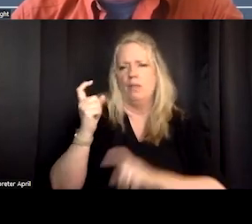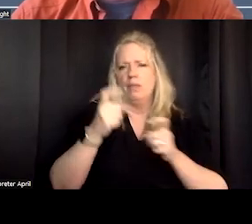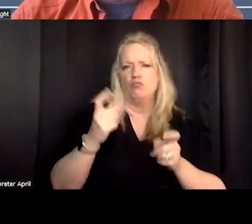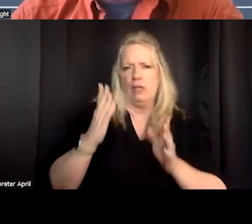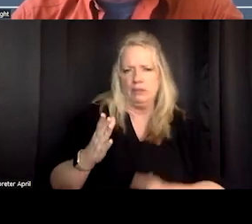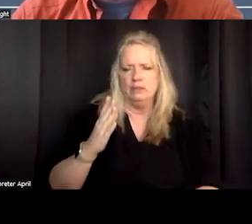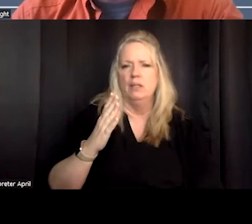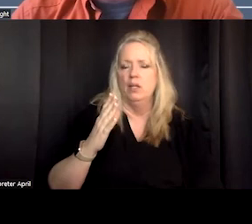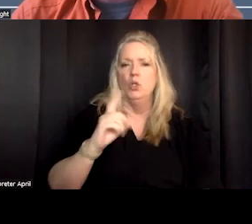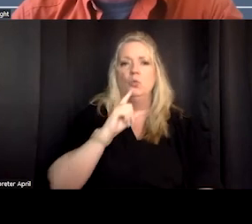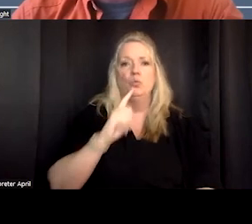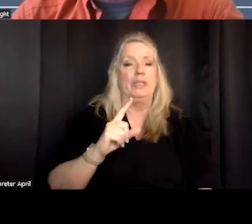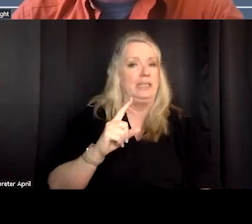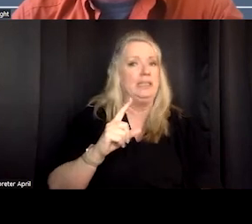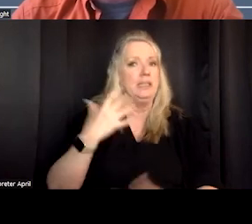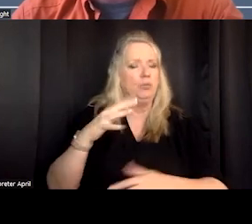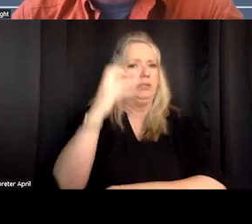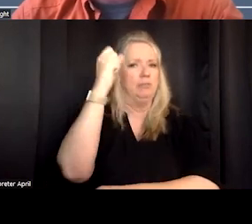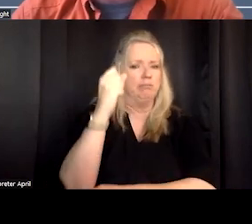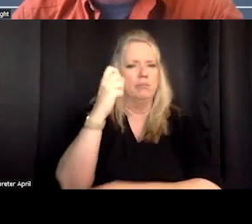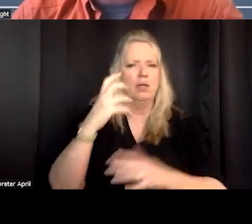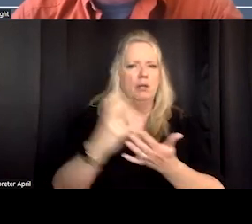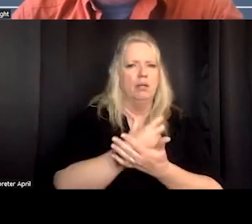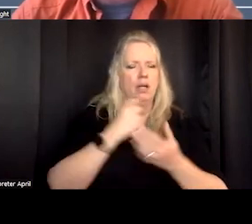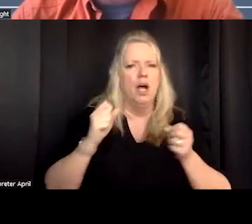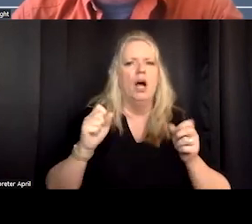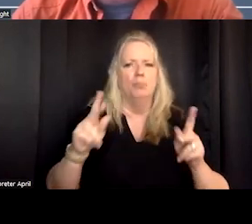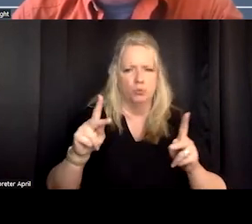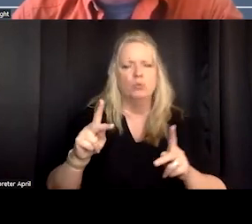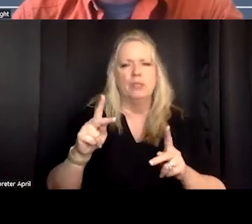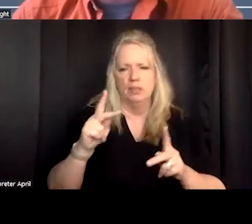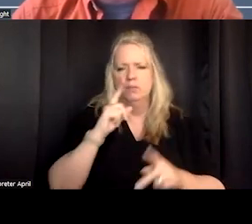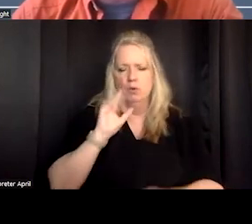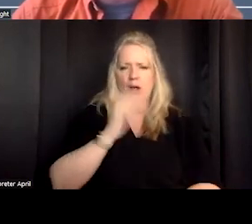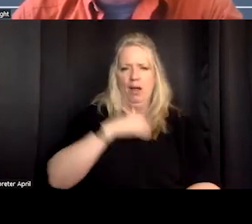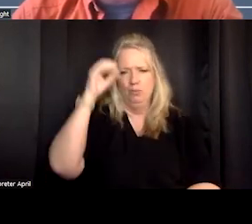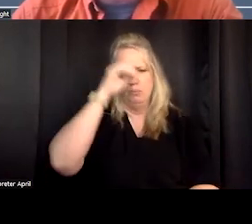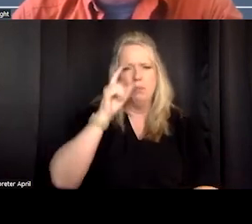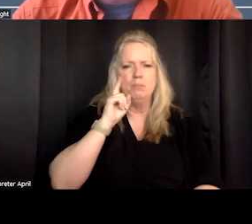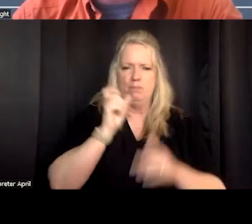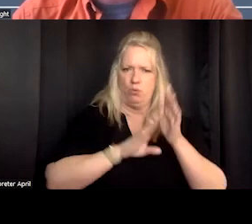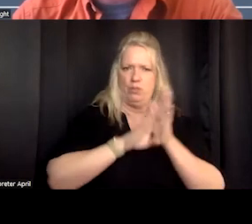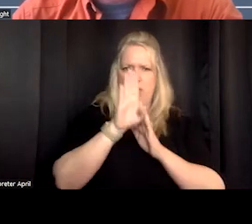IS REALLY A A MONUMENTAL OPPORTUNITY IN A, OUR OPINION FOR SIGNIFICANT DEVELOPMENT AND RESPONSE,